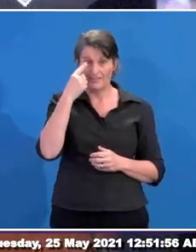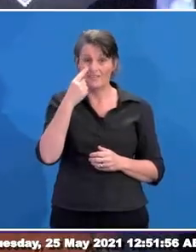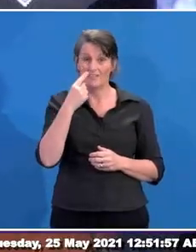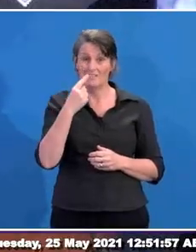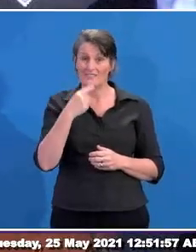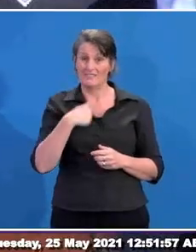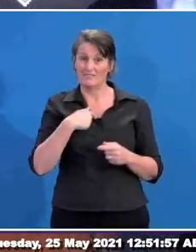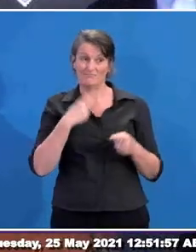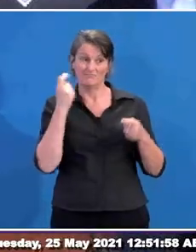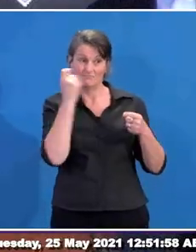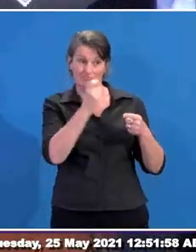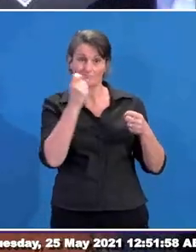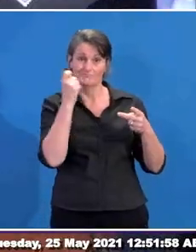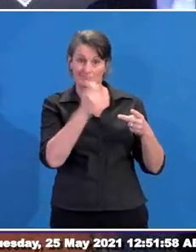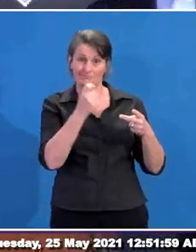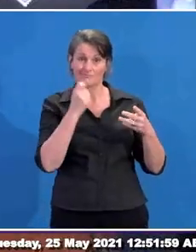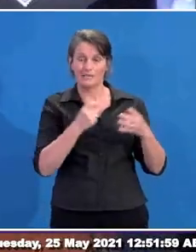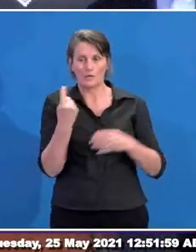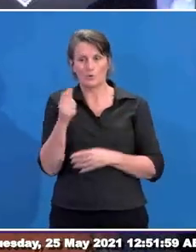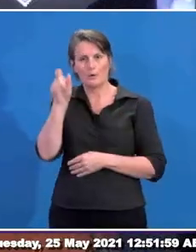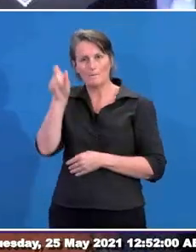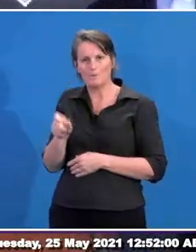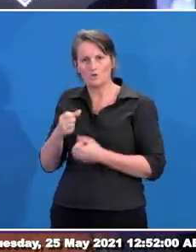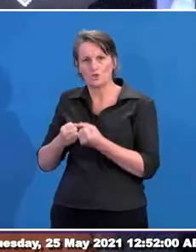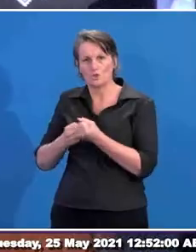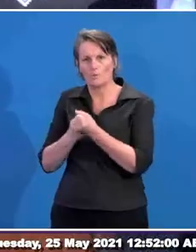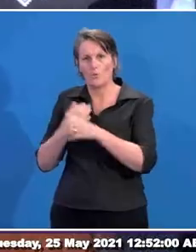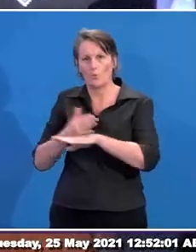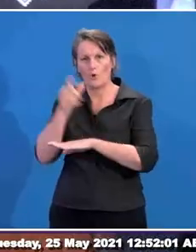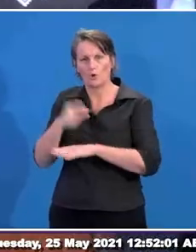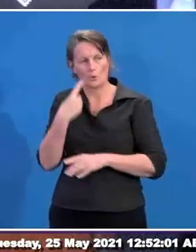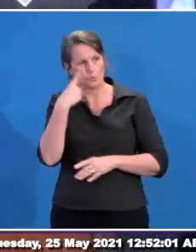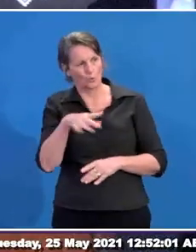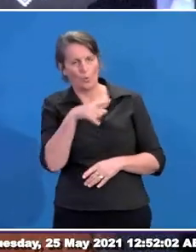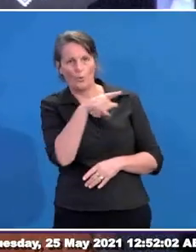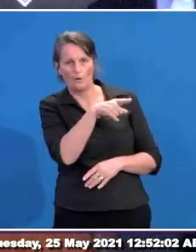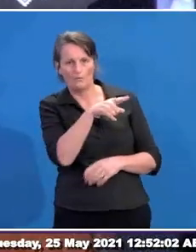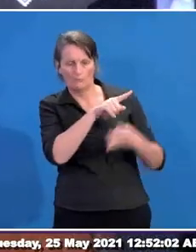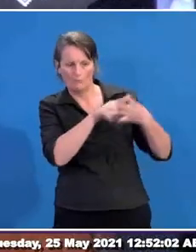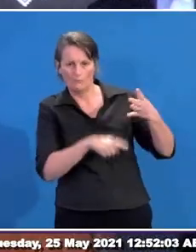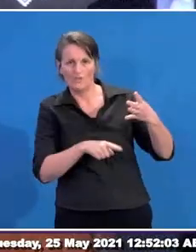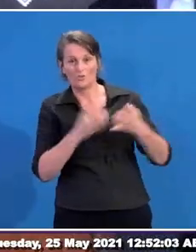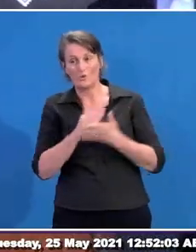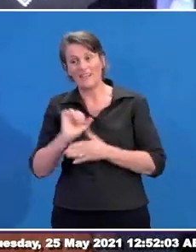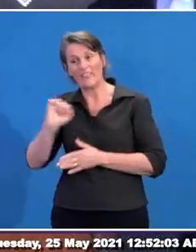was only one support worker who had witnessed it and it was their word against SP2's as to what happened?